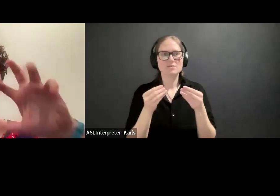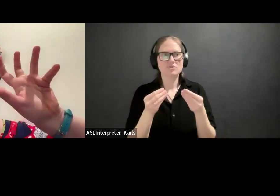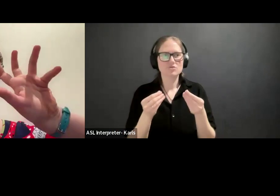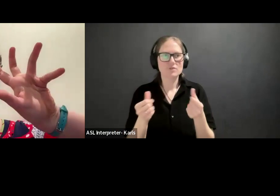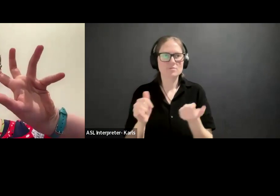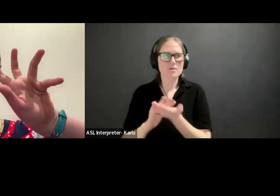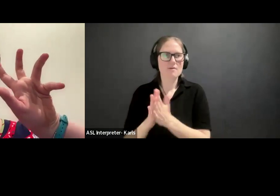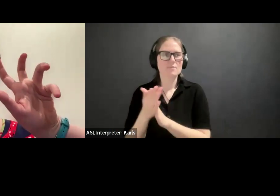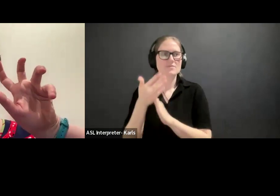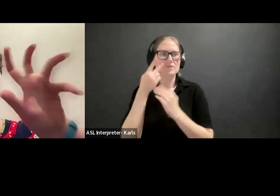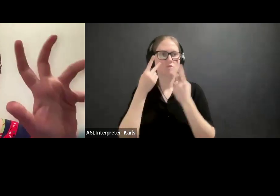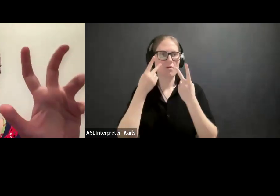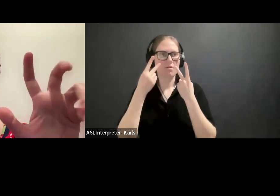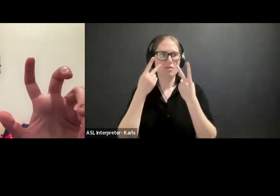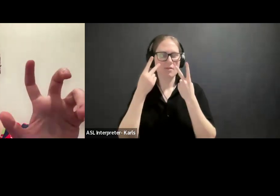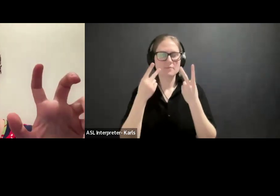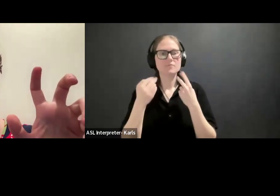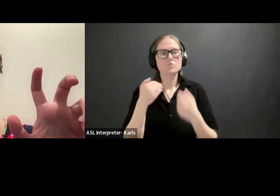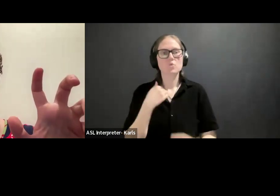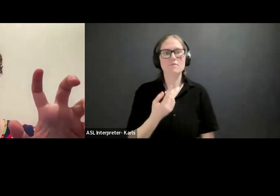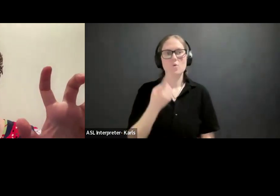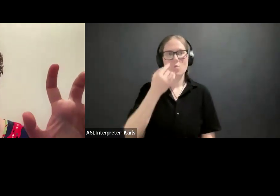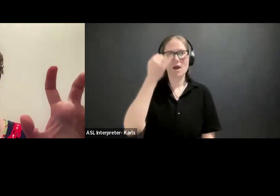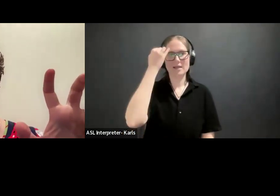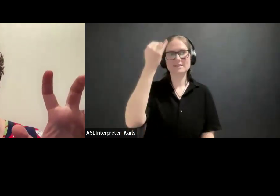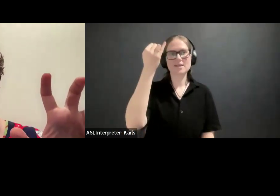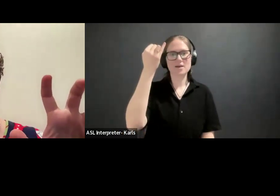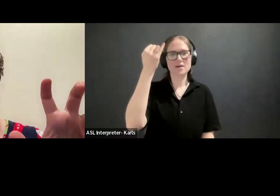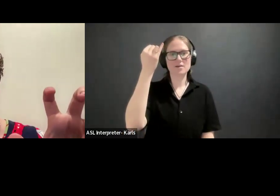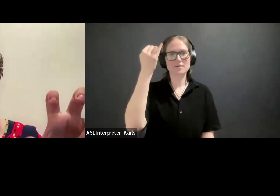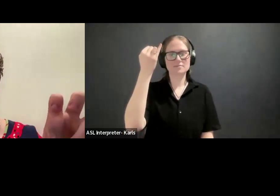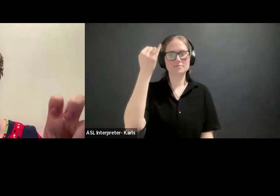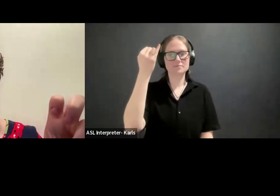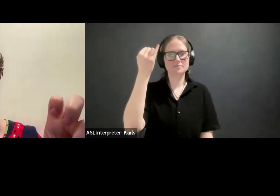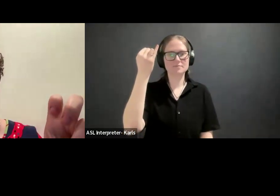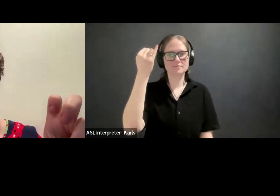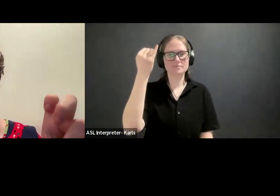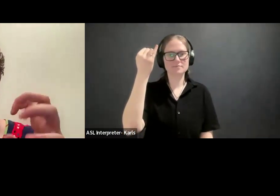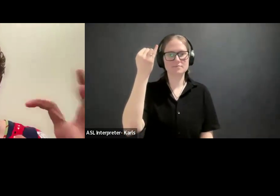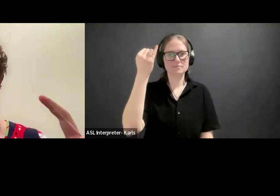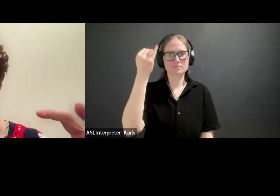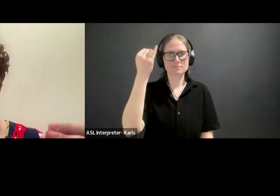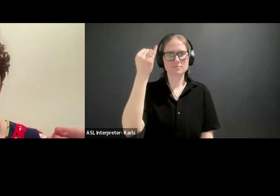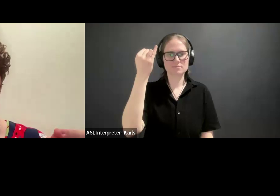This one idea, um, or this one kind of… Um, what's the word?